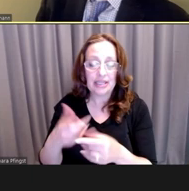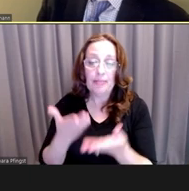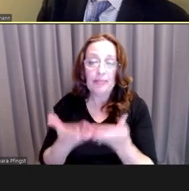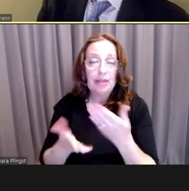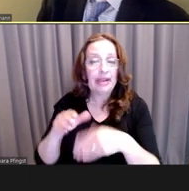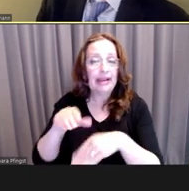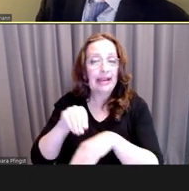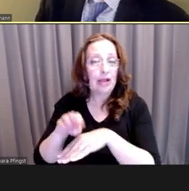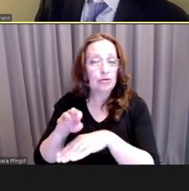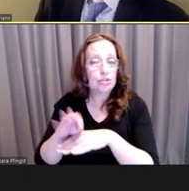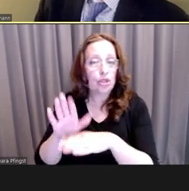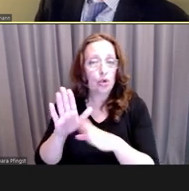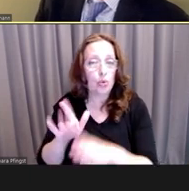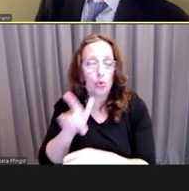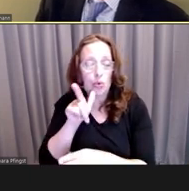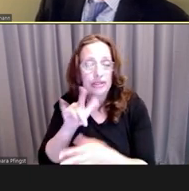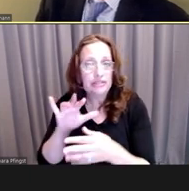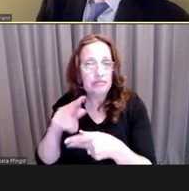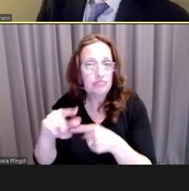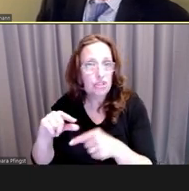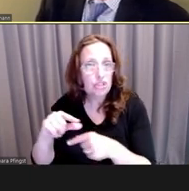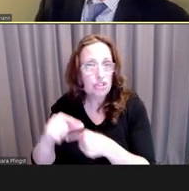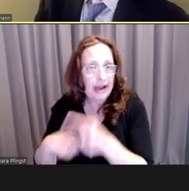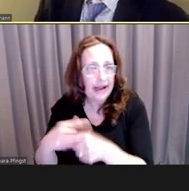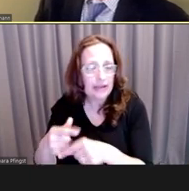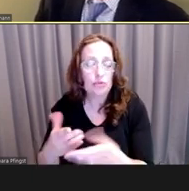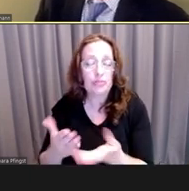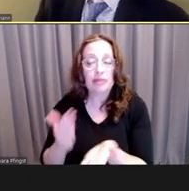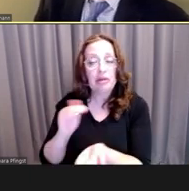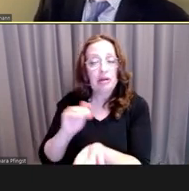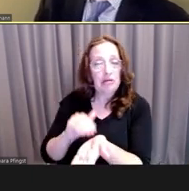a physician who specializes in genetics, depending on the nature of the problems. And